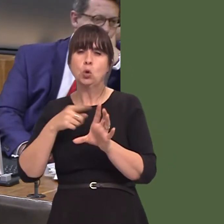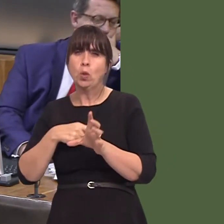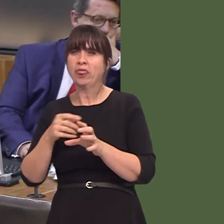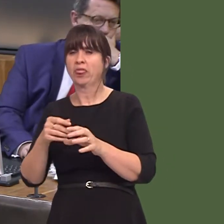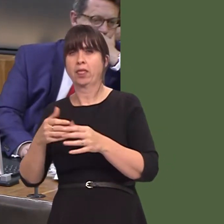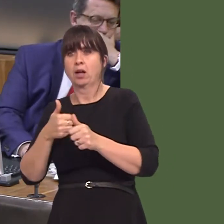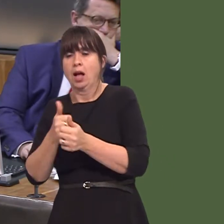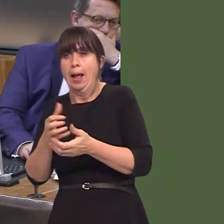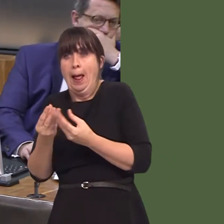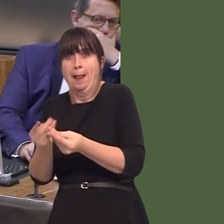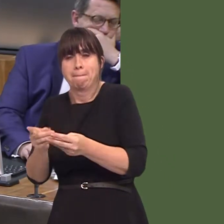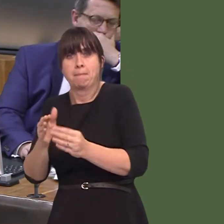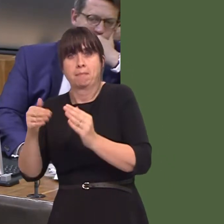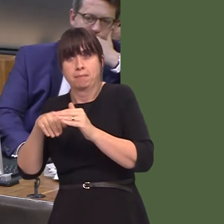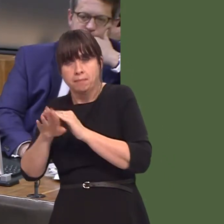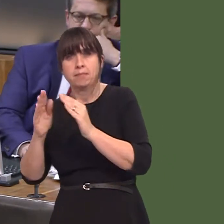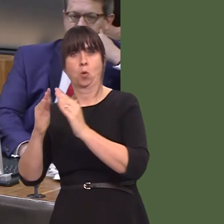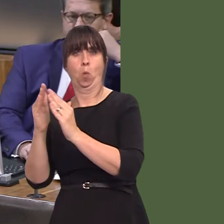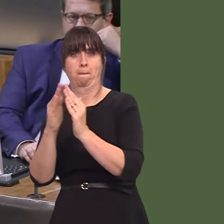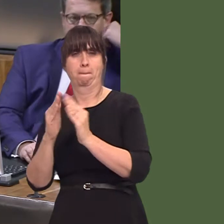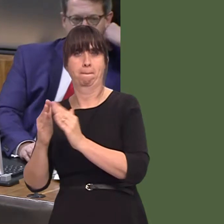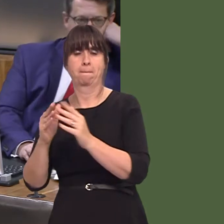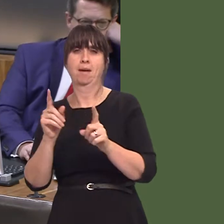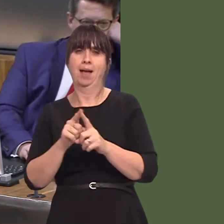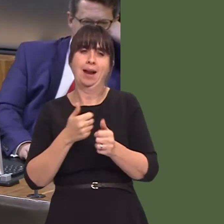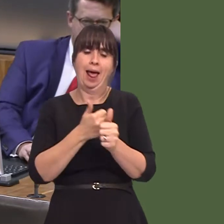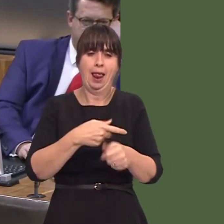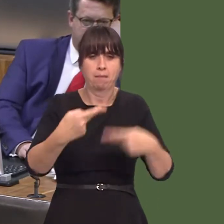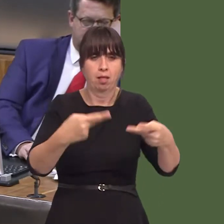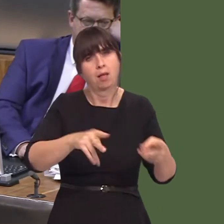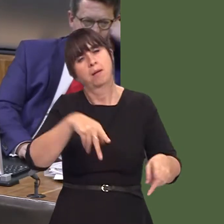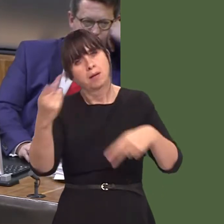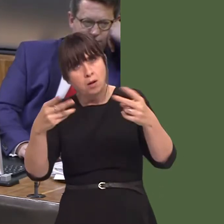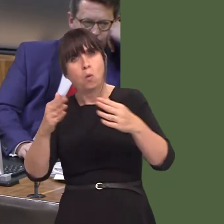Itís important, I believe, to work with organisations that have experience on the ground and to